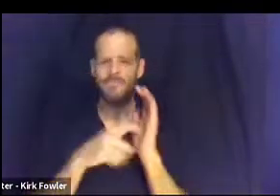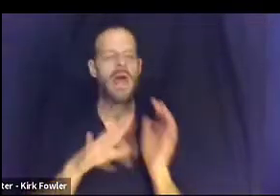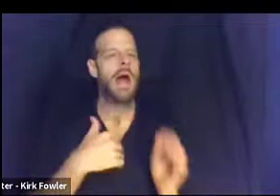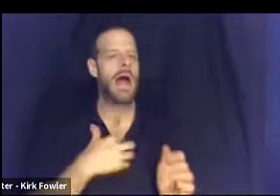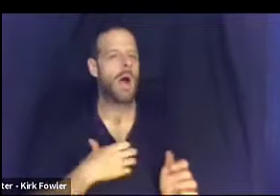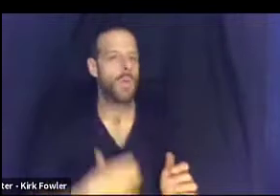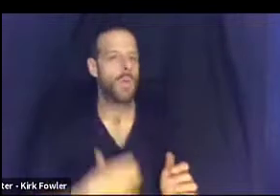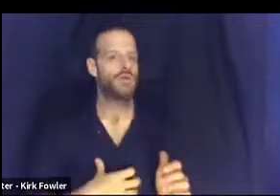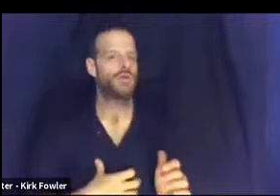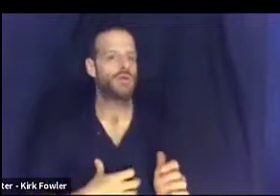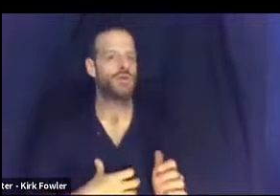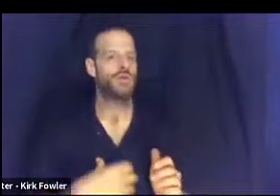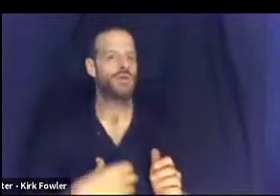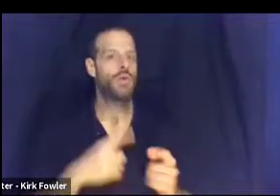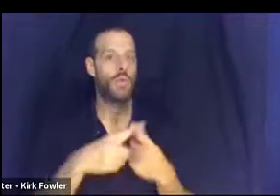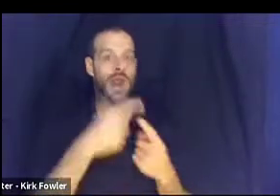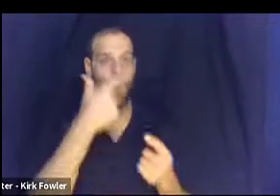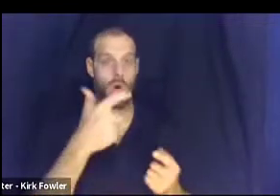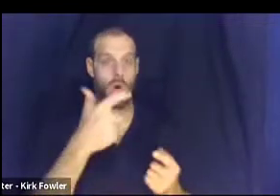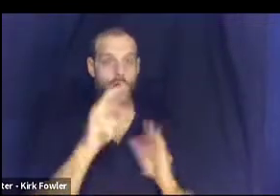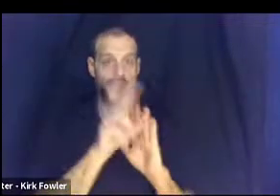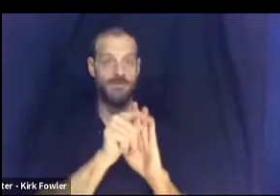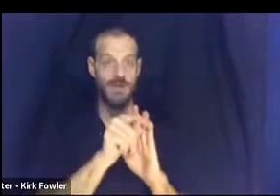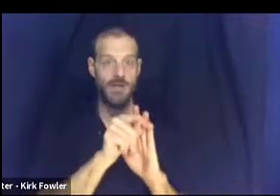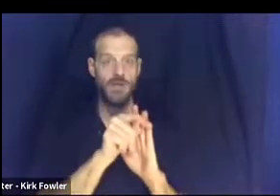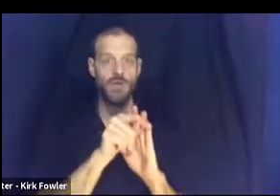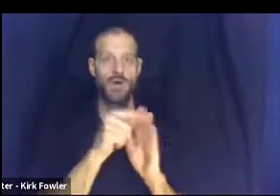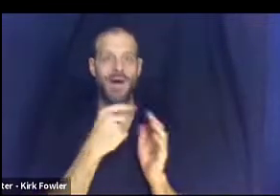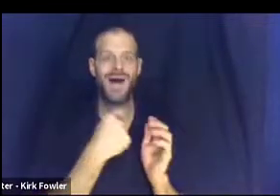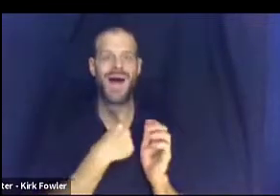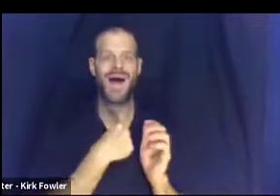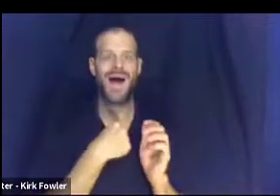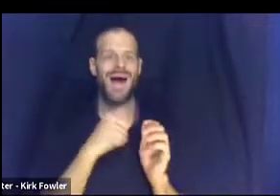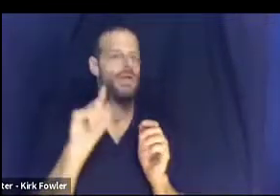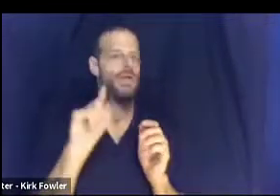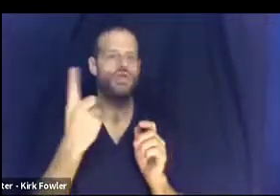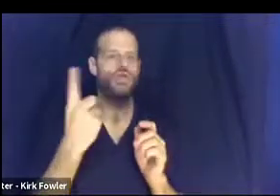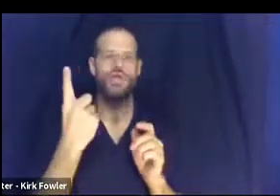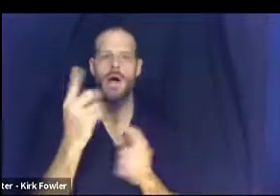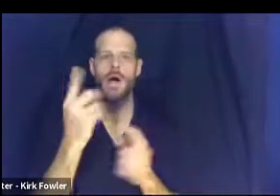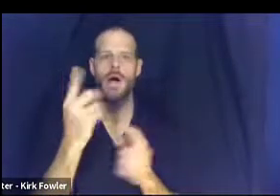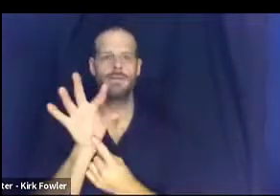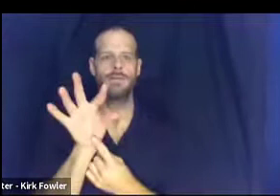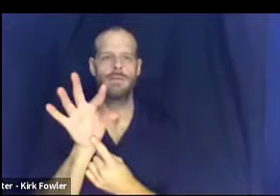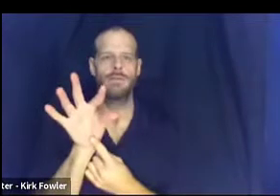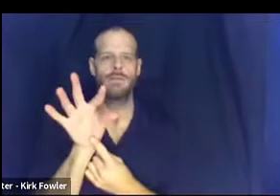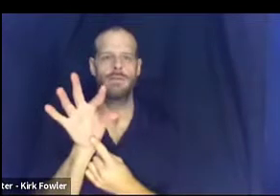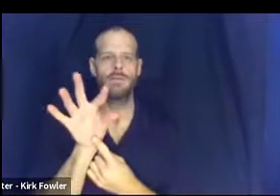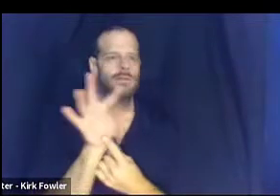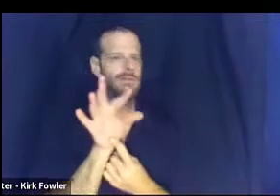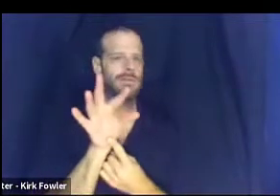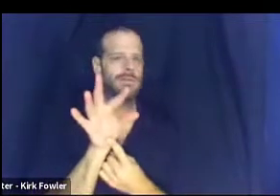I wish that when I was taking this video that I had just turned the camera just a little bit to the left because of what you would have seen